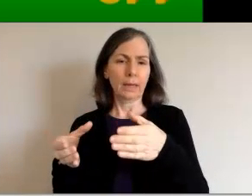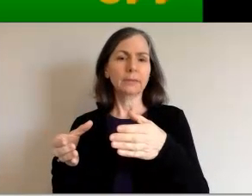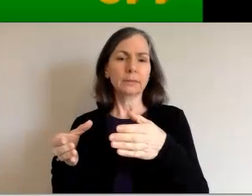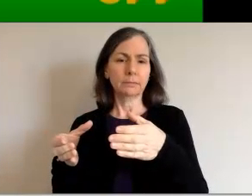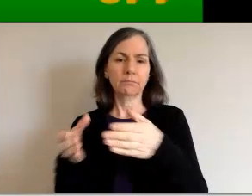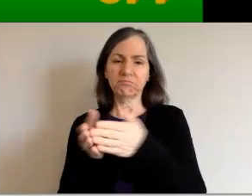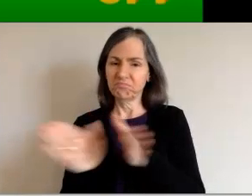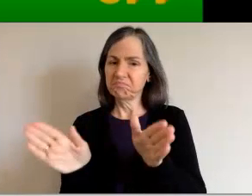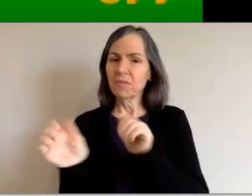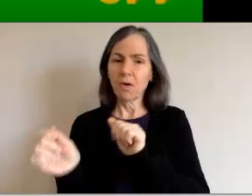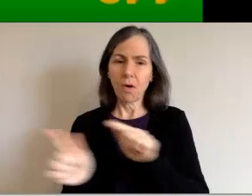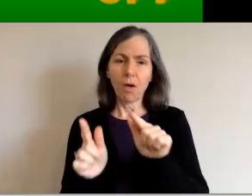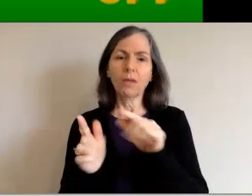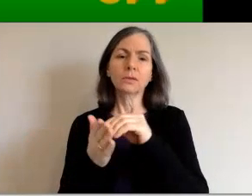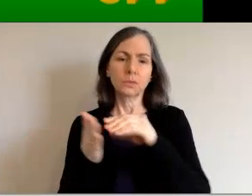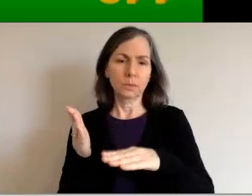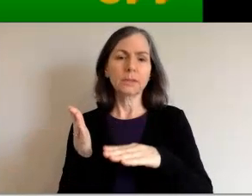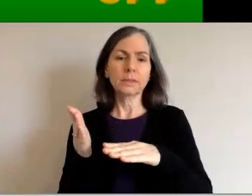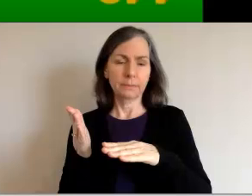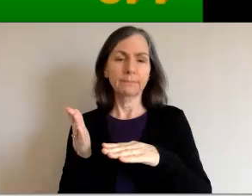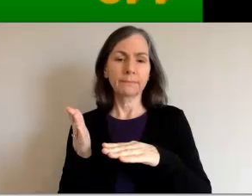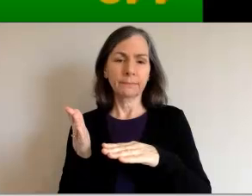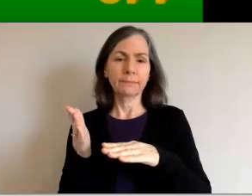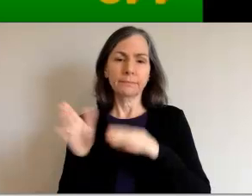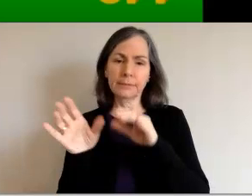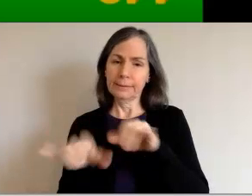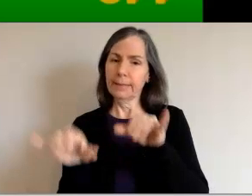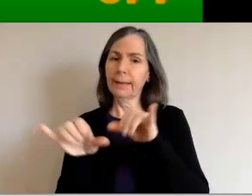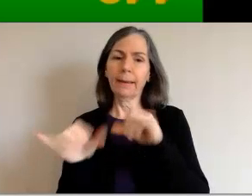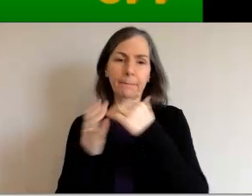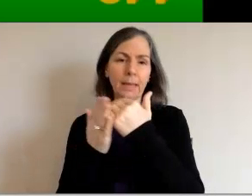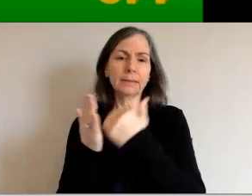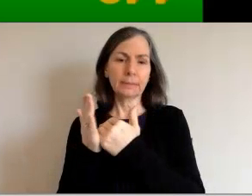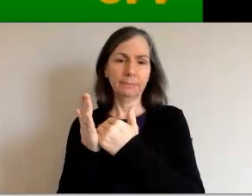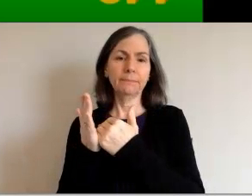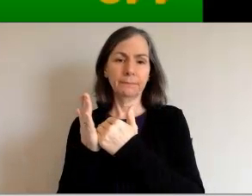So everybody in the class will get the same things to work on.